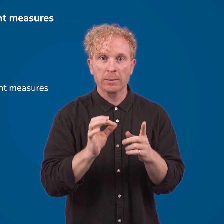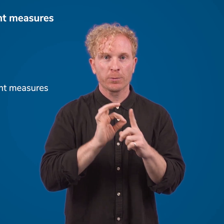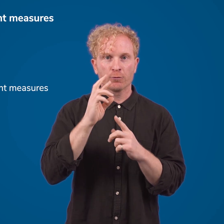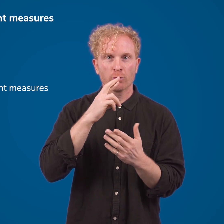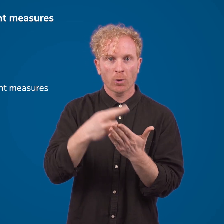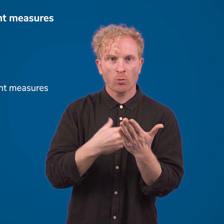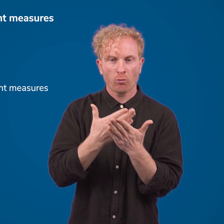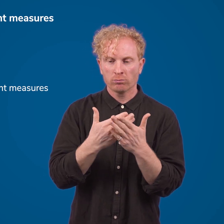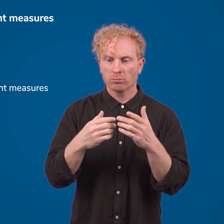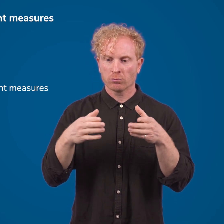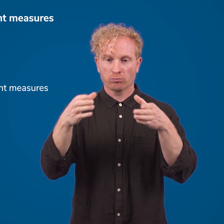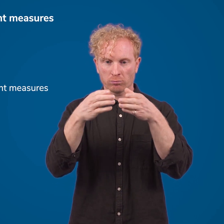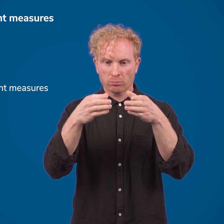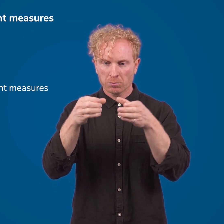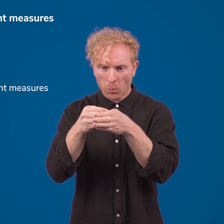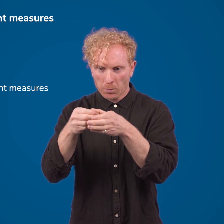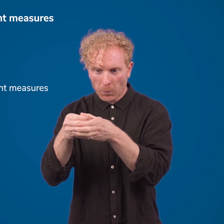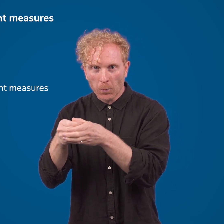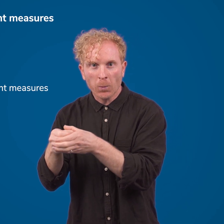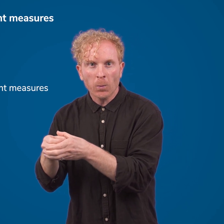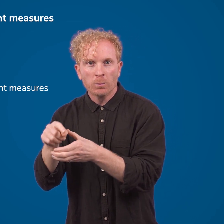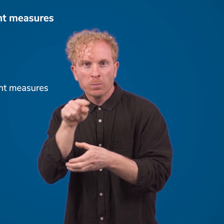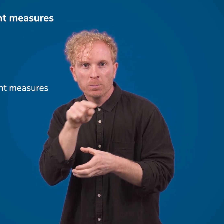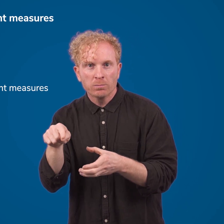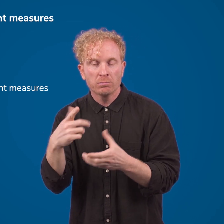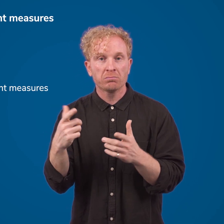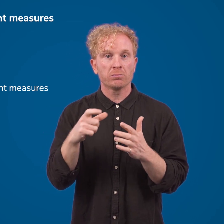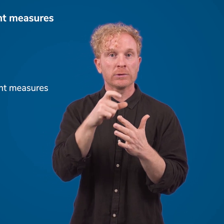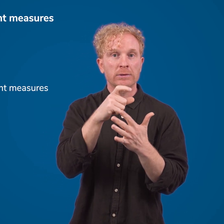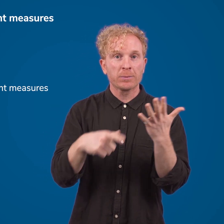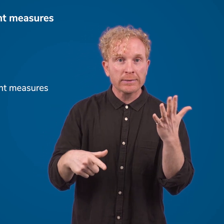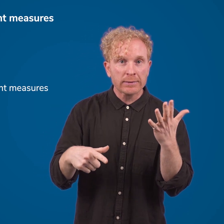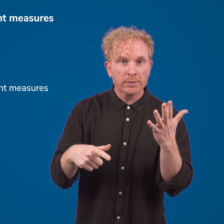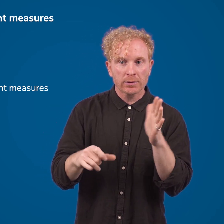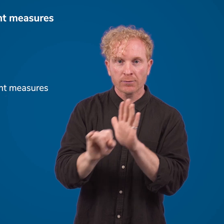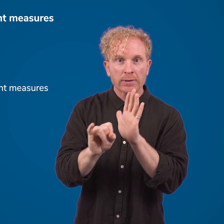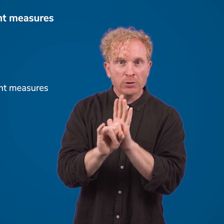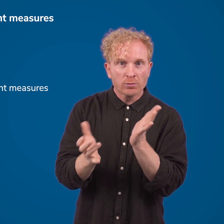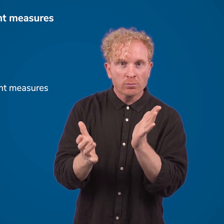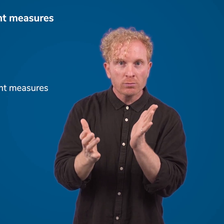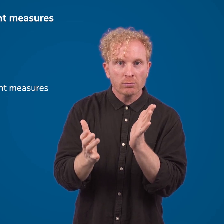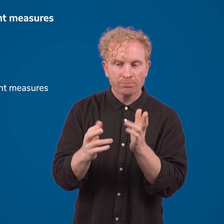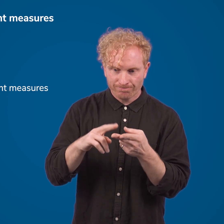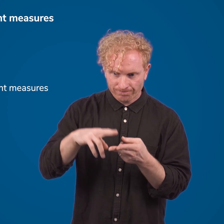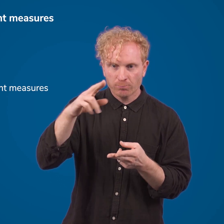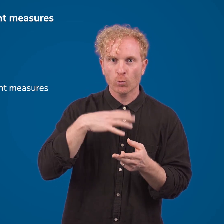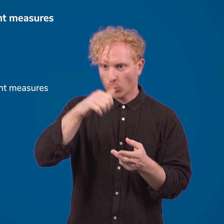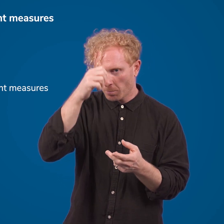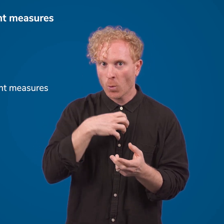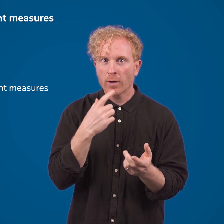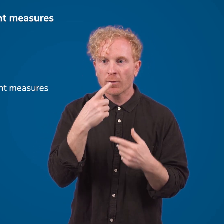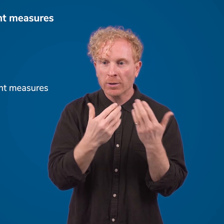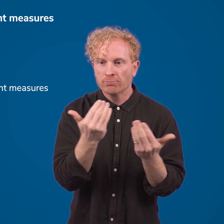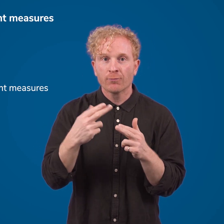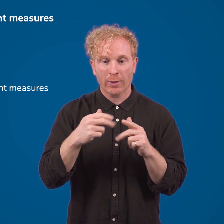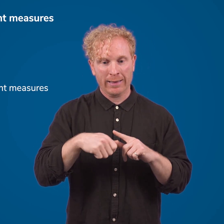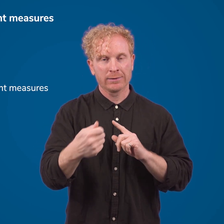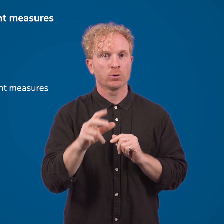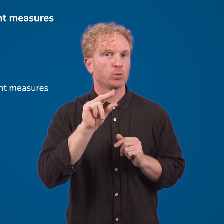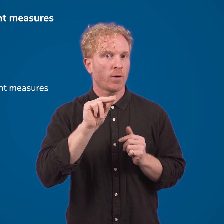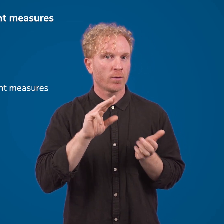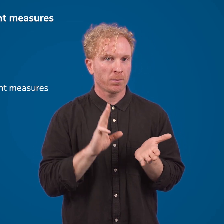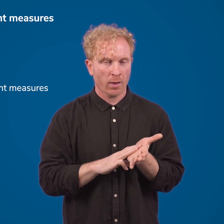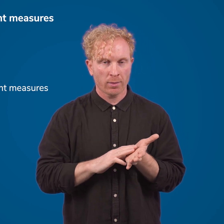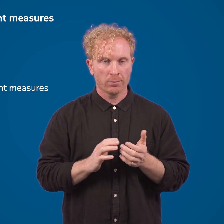improve reporting on sub-populations and increase disability identification over the next 12 months.